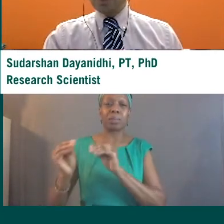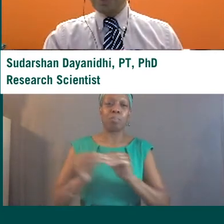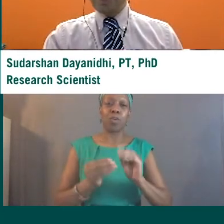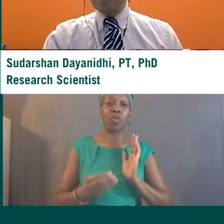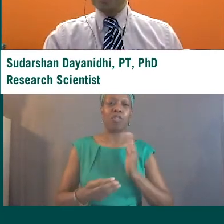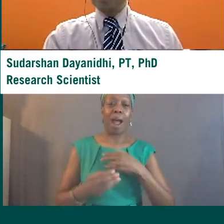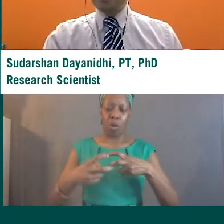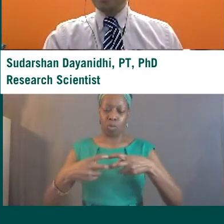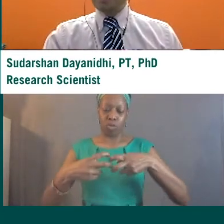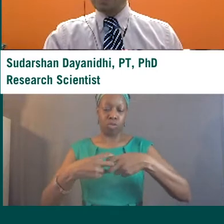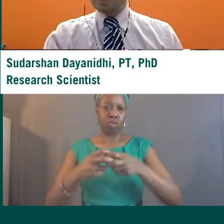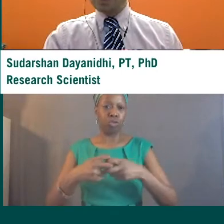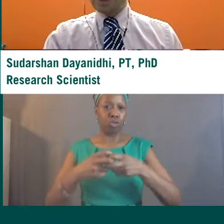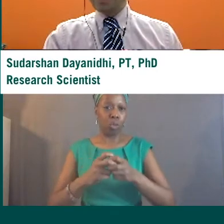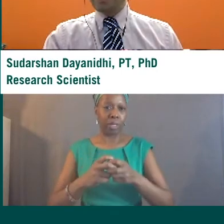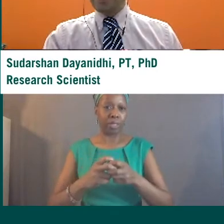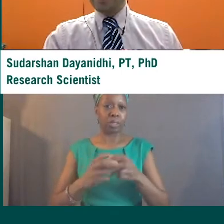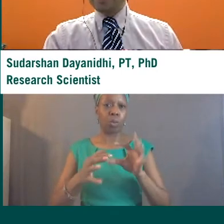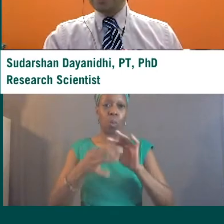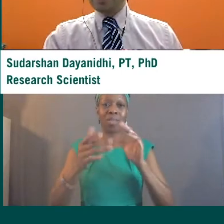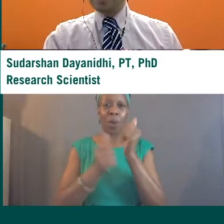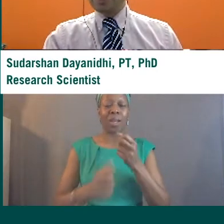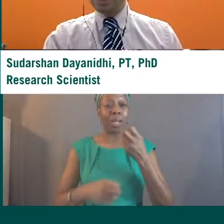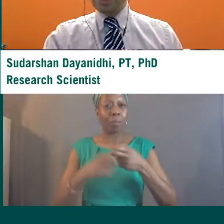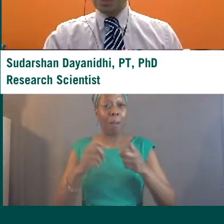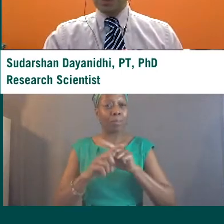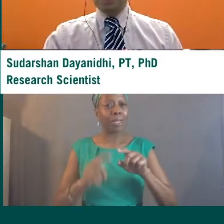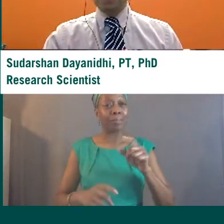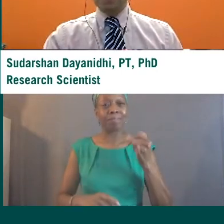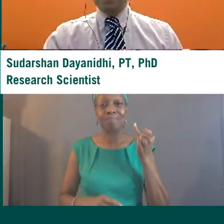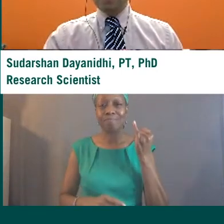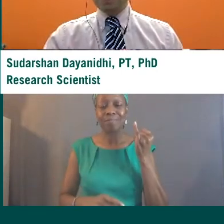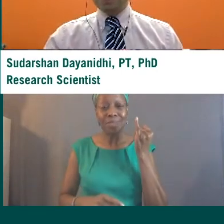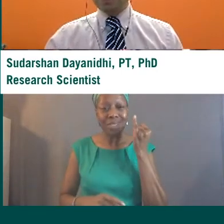should be able to generate more force and to be able to allow for the muscles